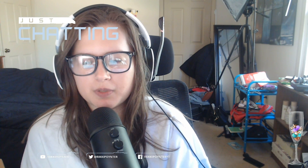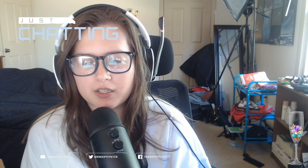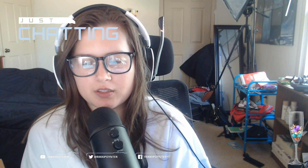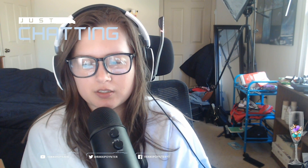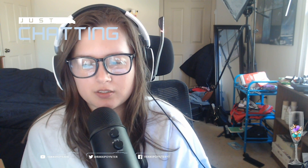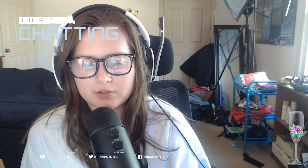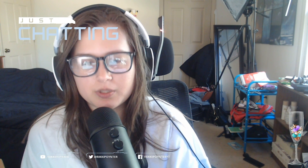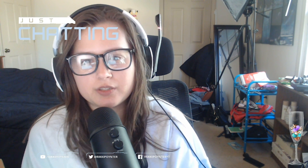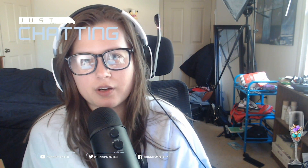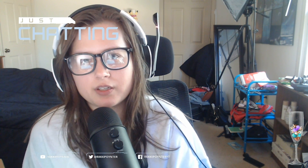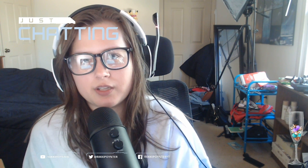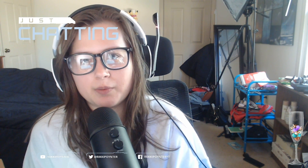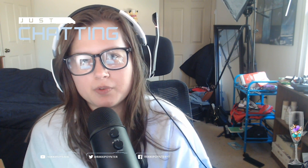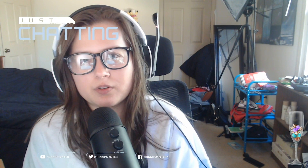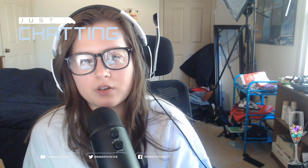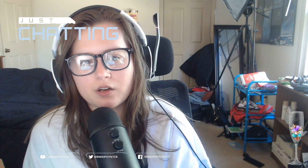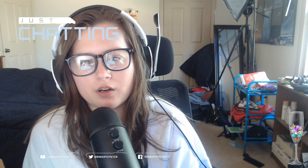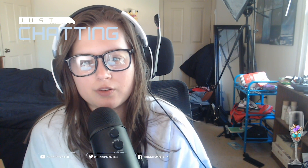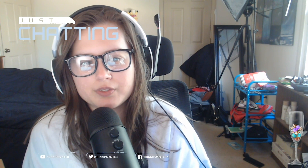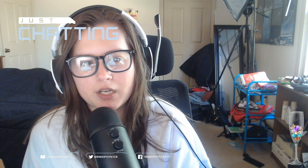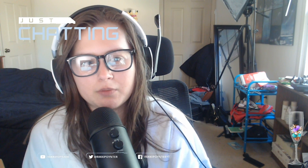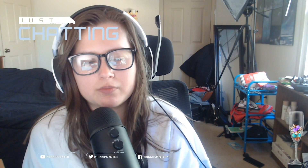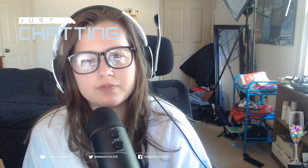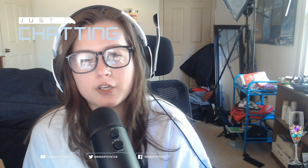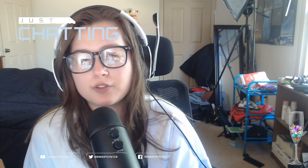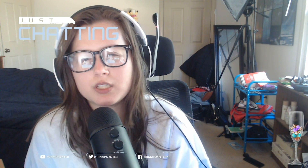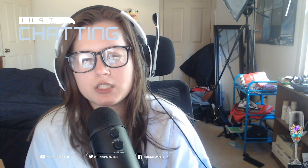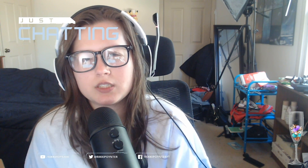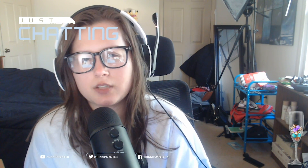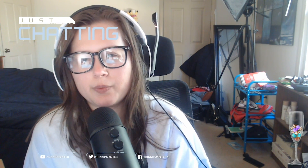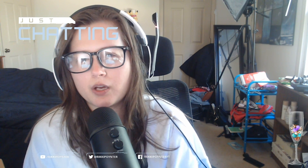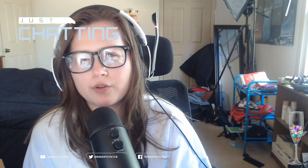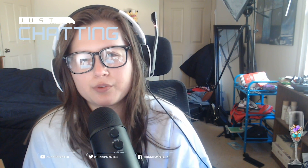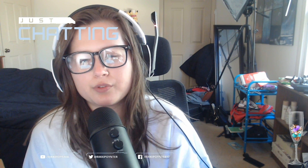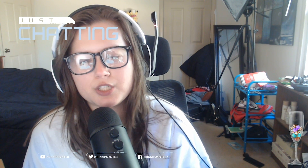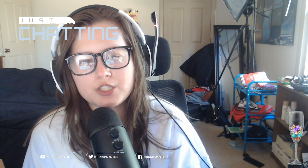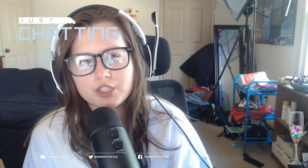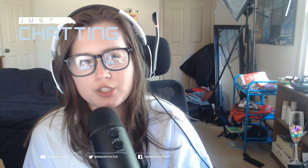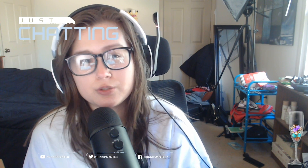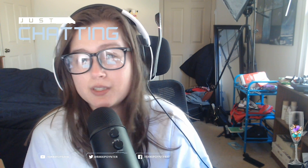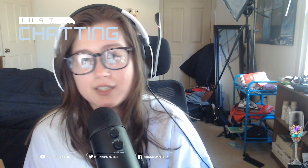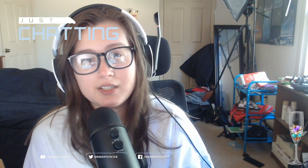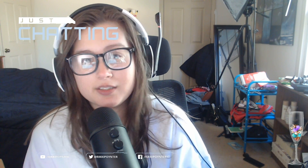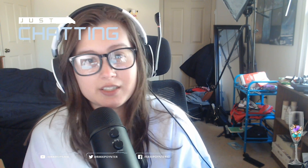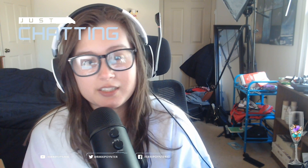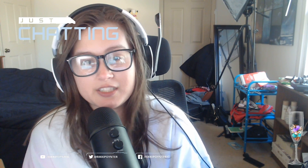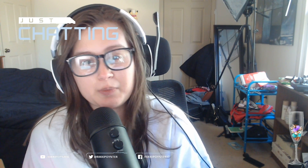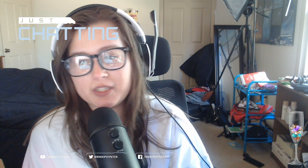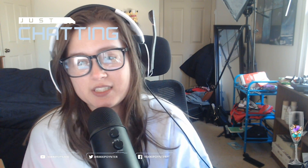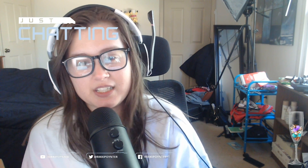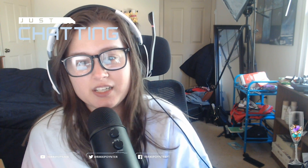but this is a really great example of some frustrations that we go through. Just to do the simplest things